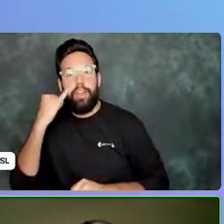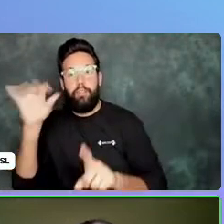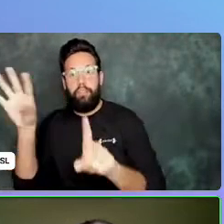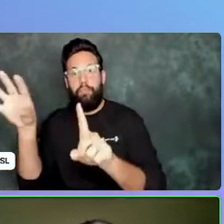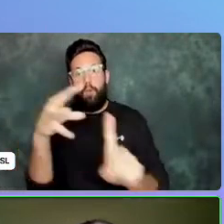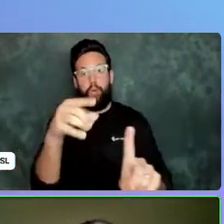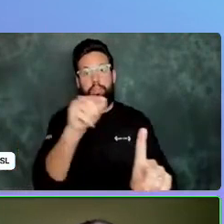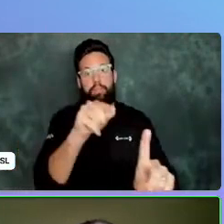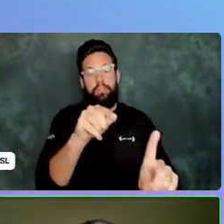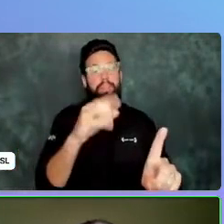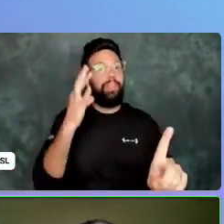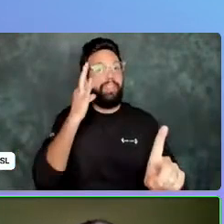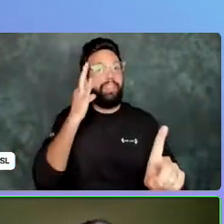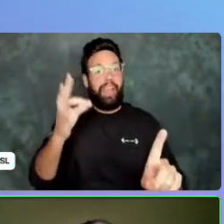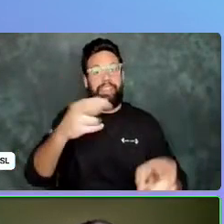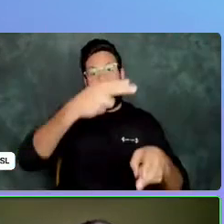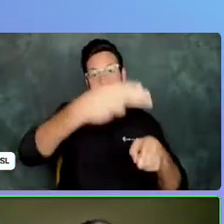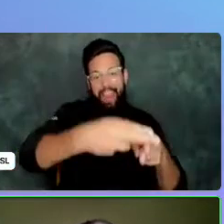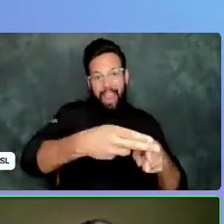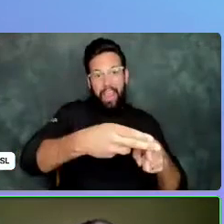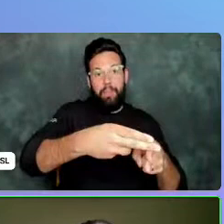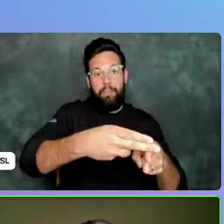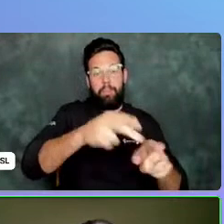a screen reader put focus and they on our cat's name